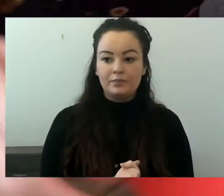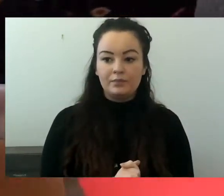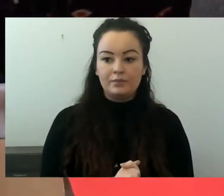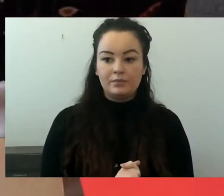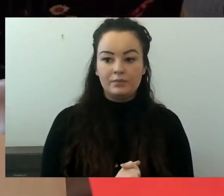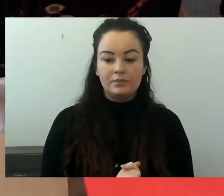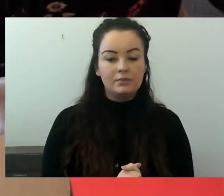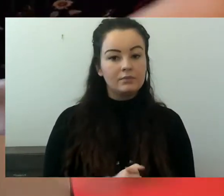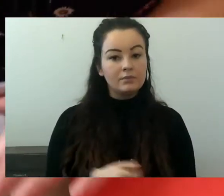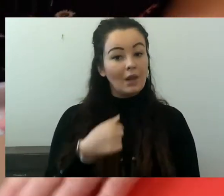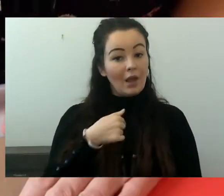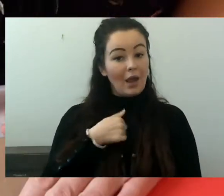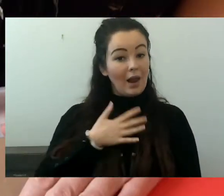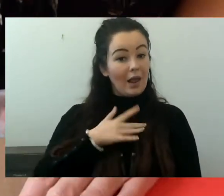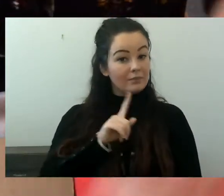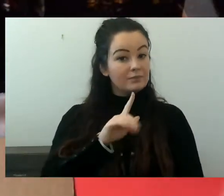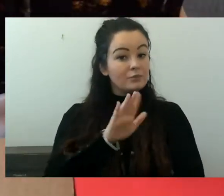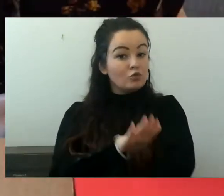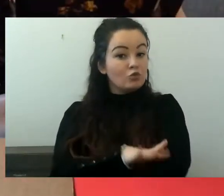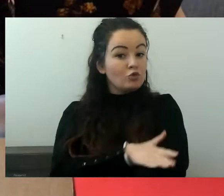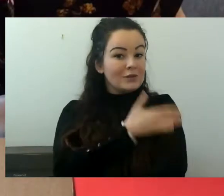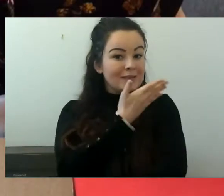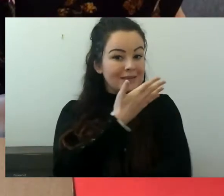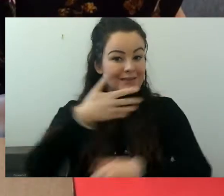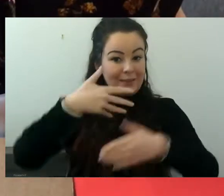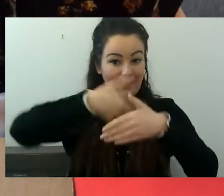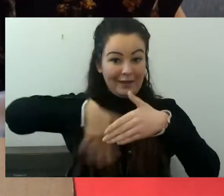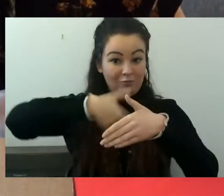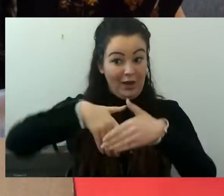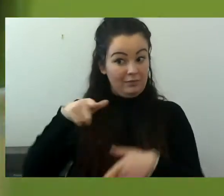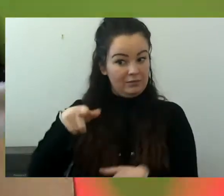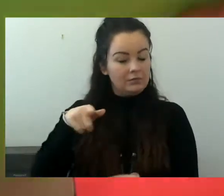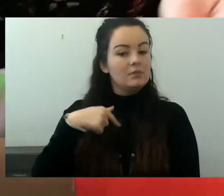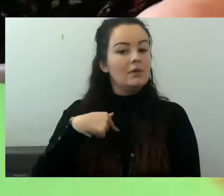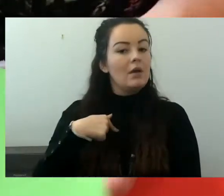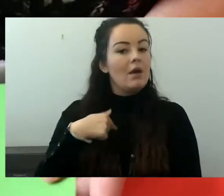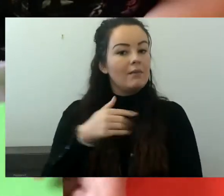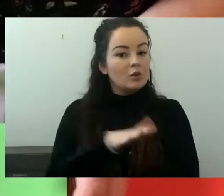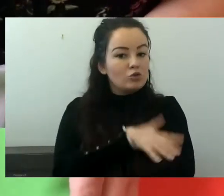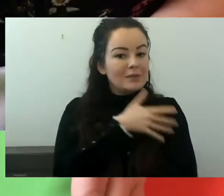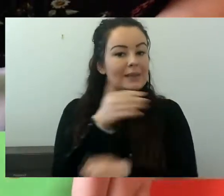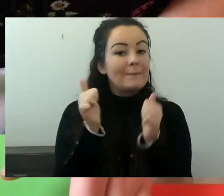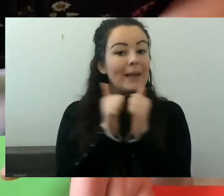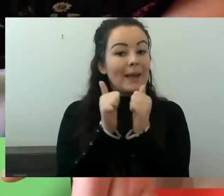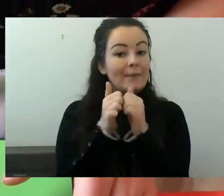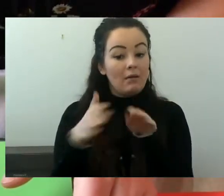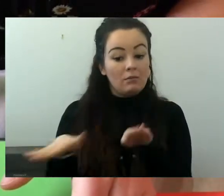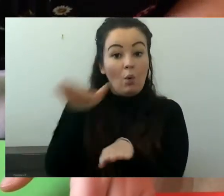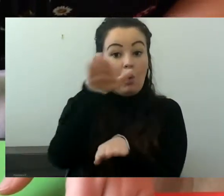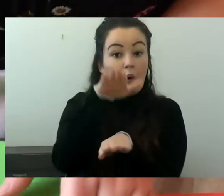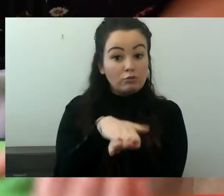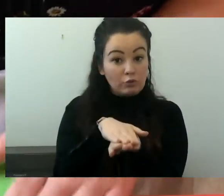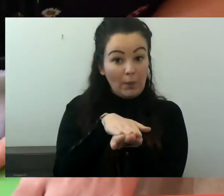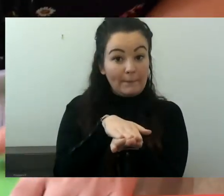today I think I'd like a green background so I'm just going to stick some green paper on to the